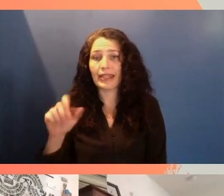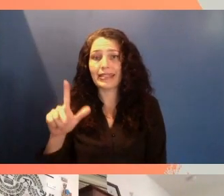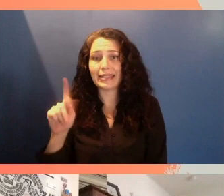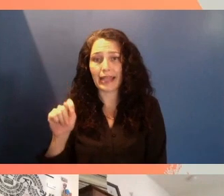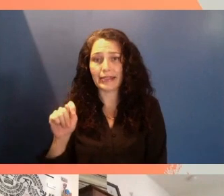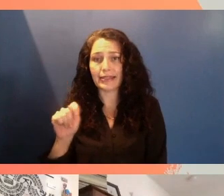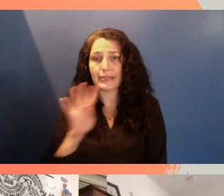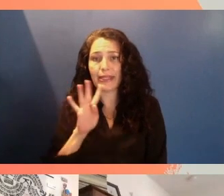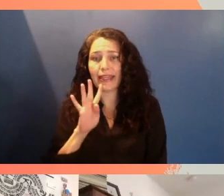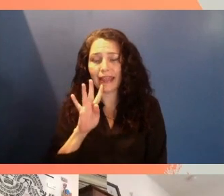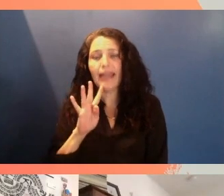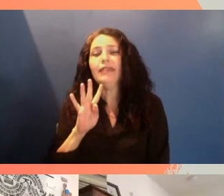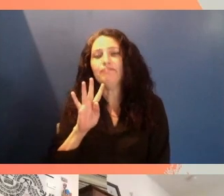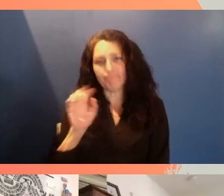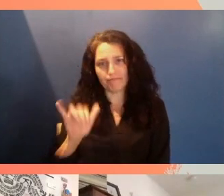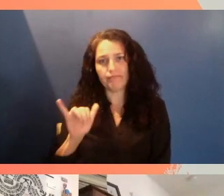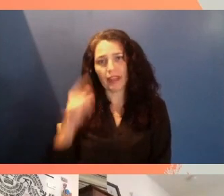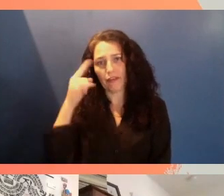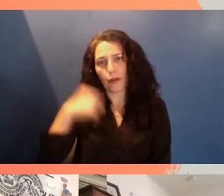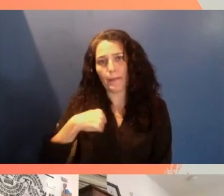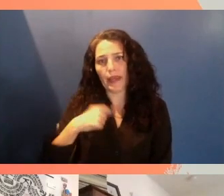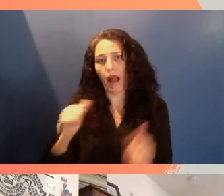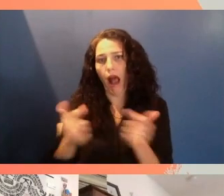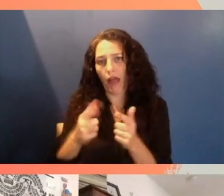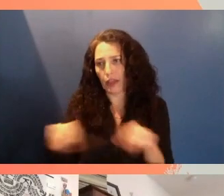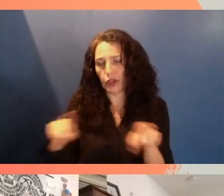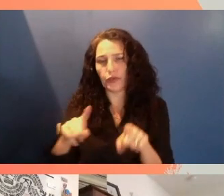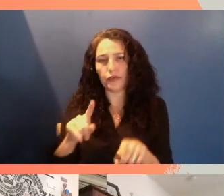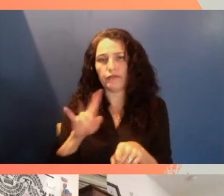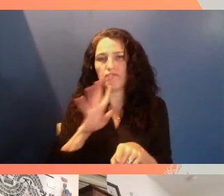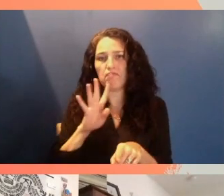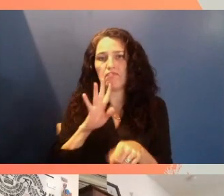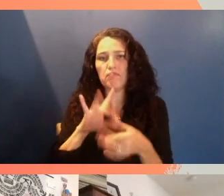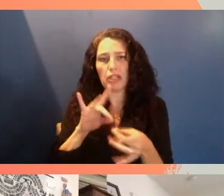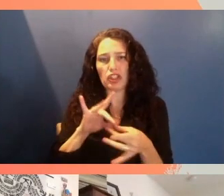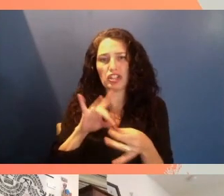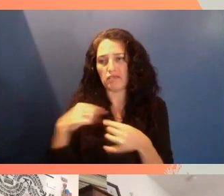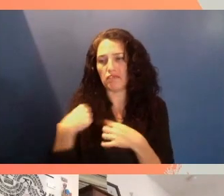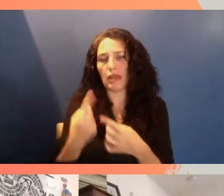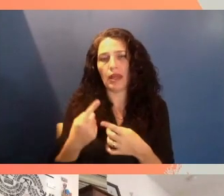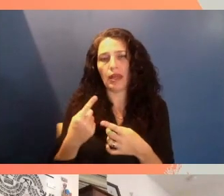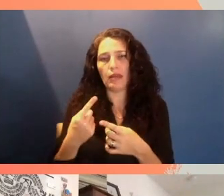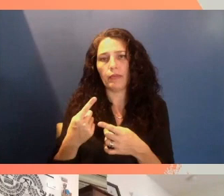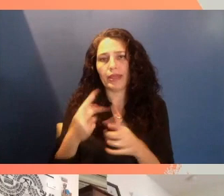Yeah, and I think for me, I echo everything that folks have said. I think through the lens of how